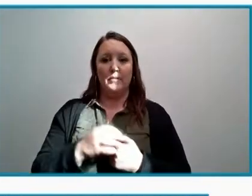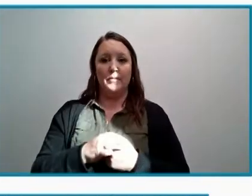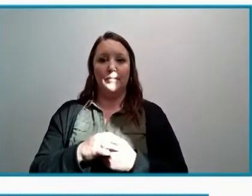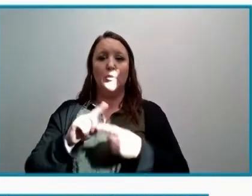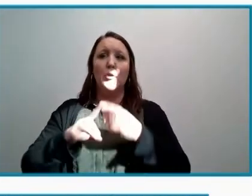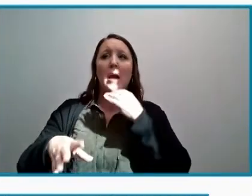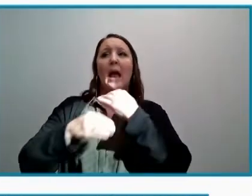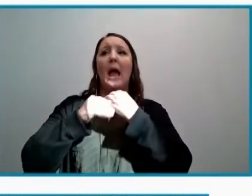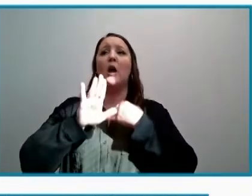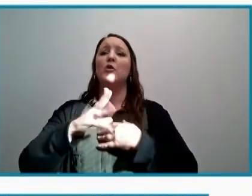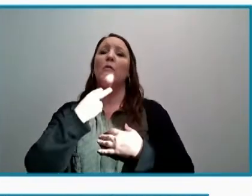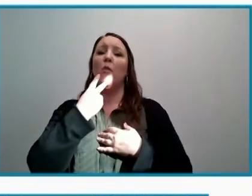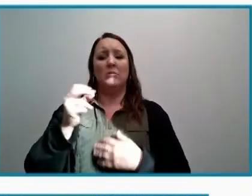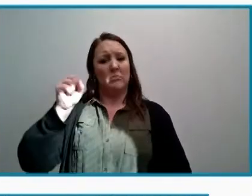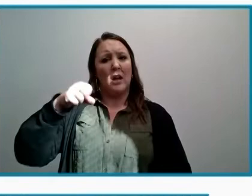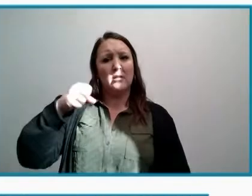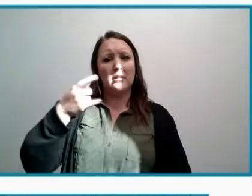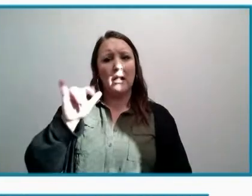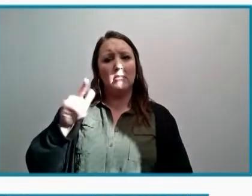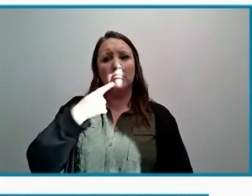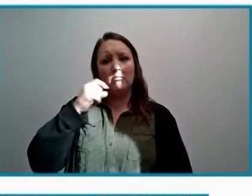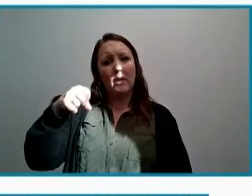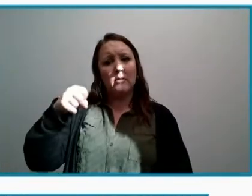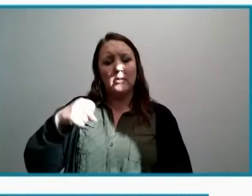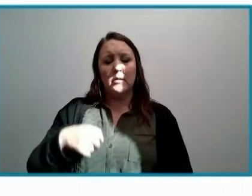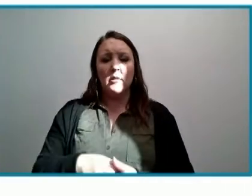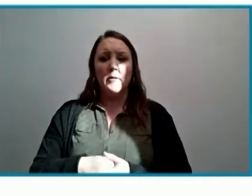Yes. Um, really just,